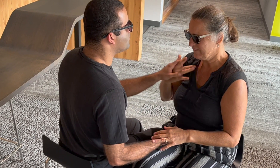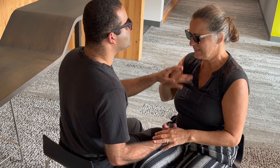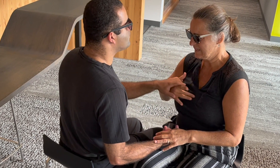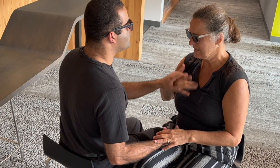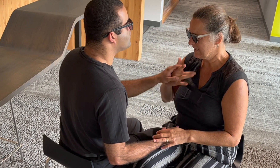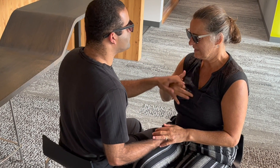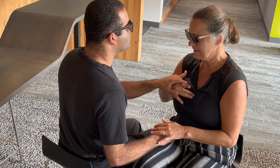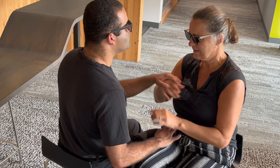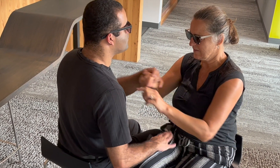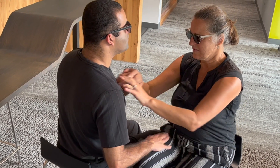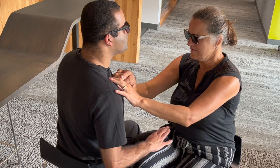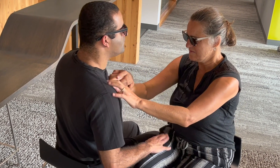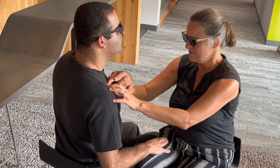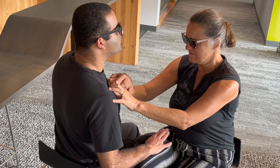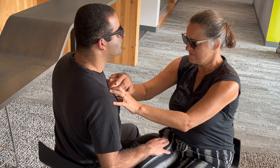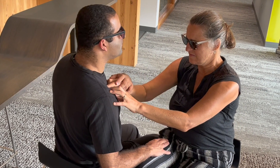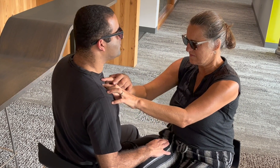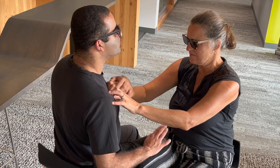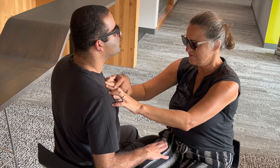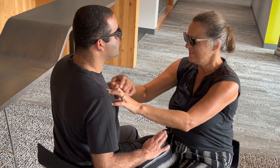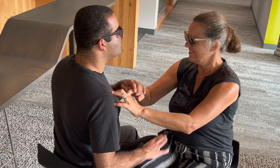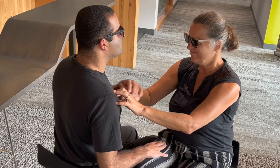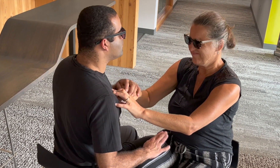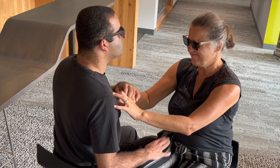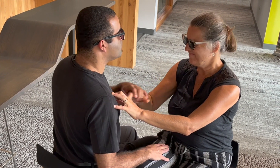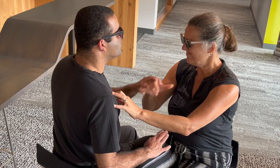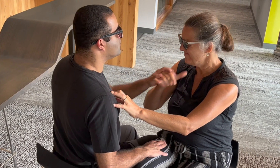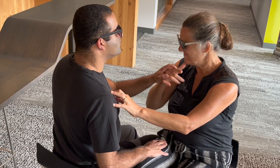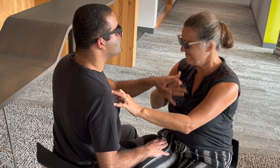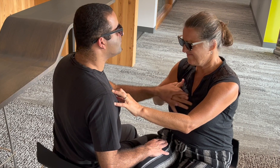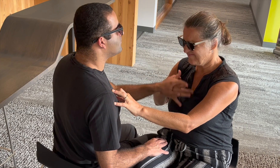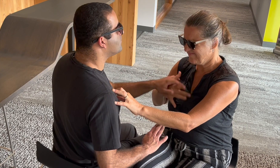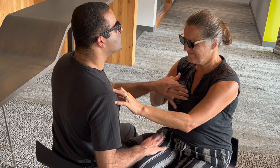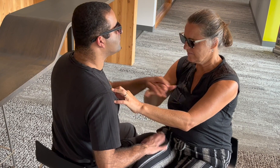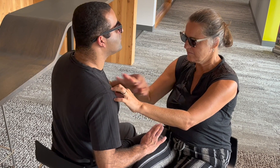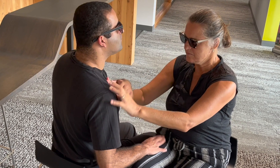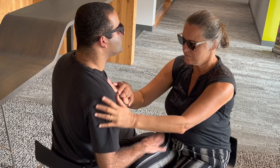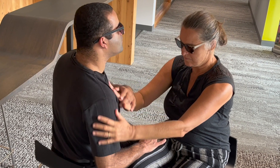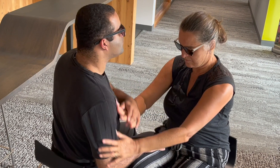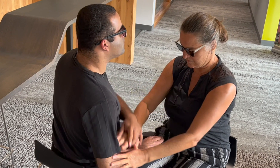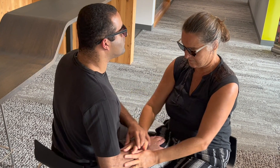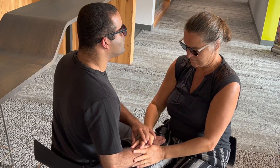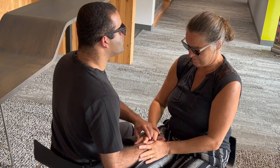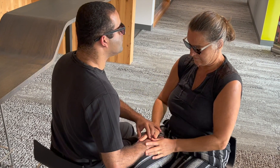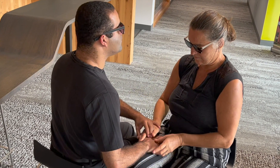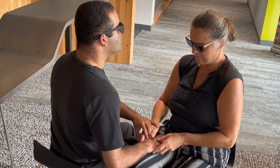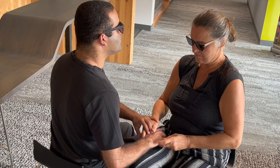Some might try to describe an image by drawing an outline on the palm and painting it in by describing colors.